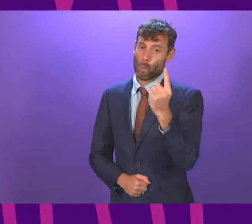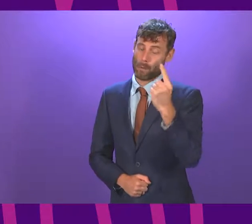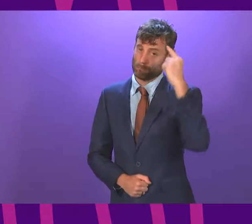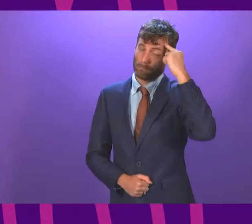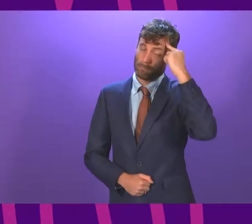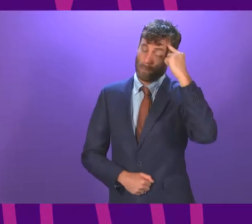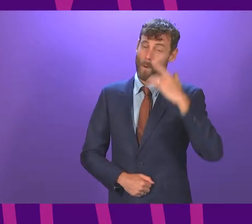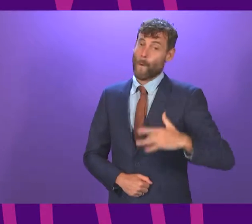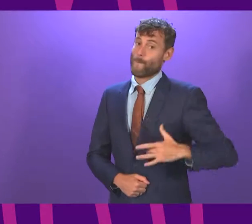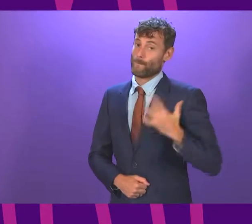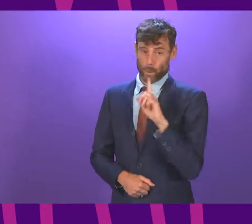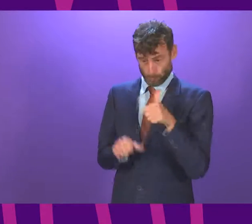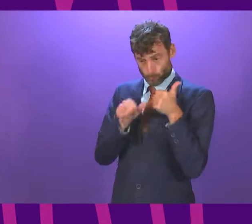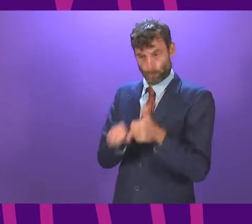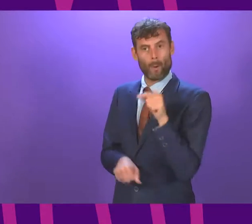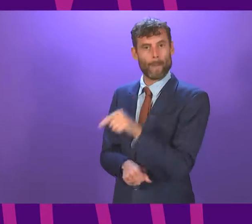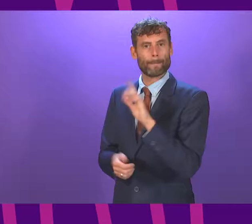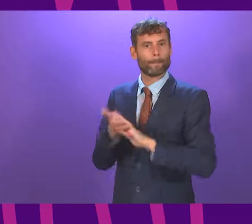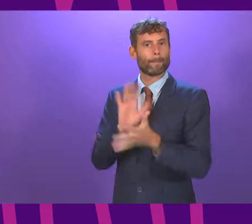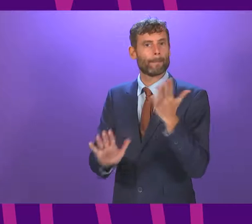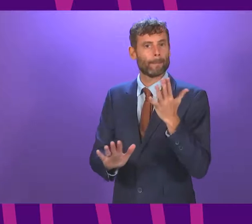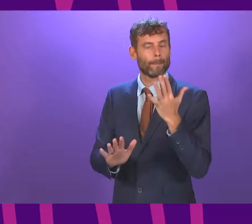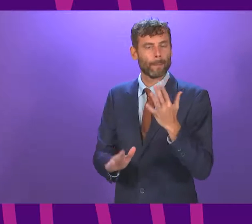We should never lose sight of the fact that the last time that we were called on